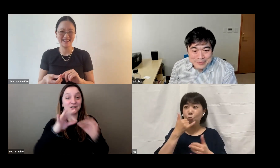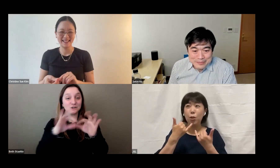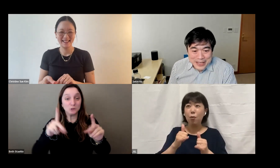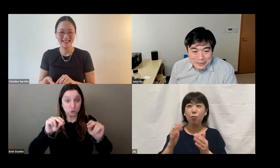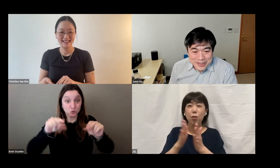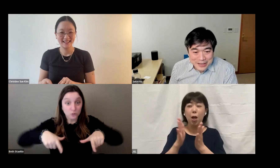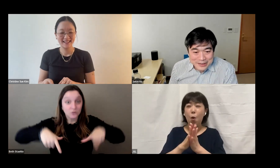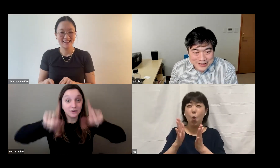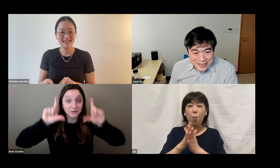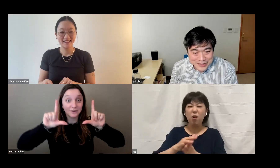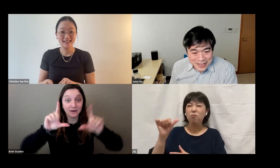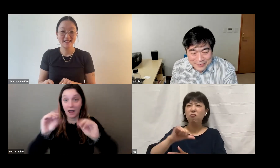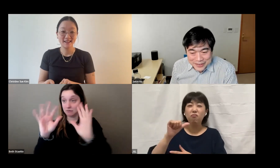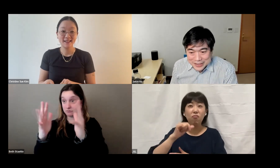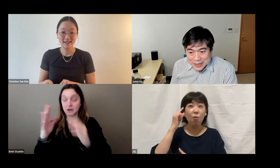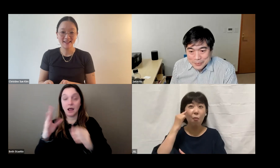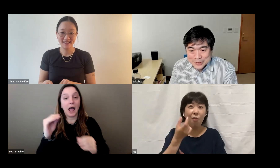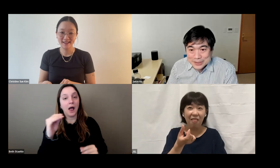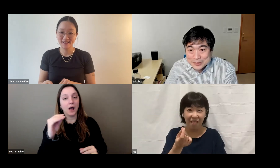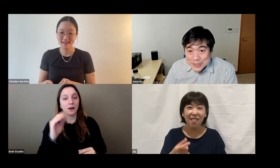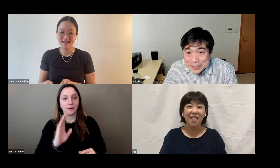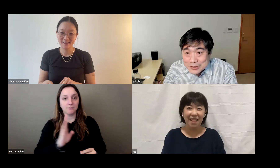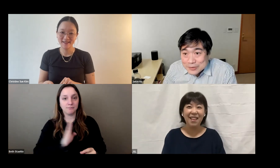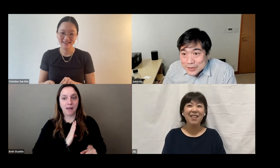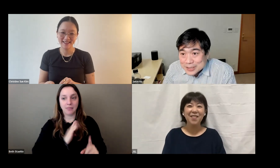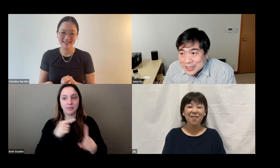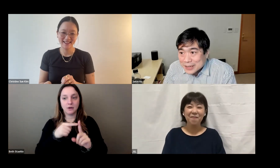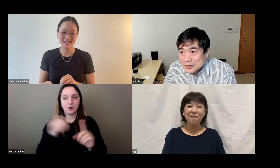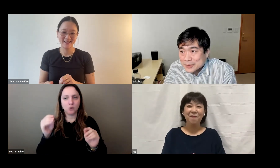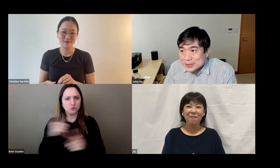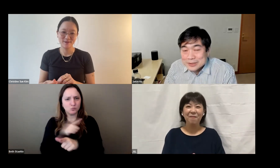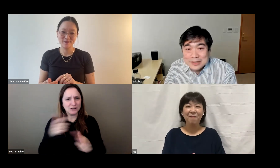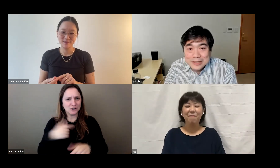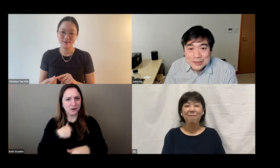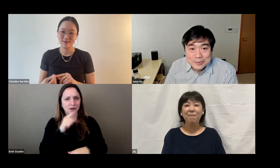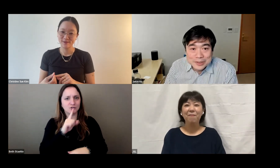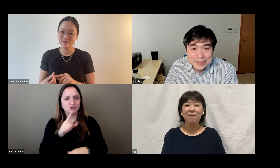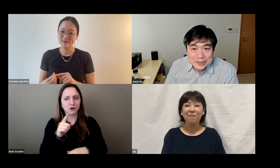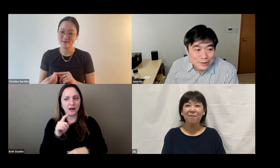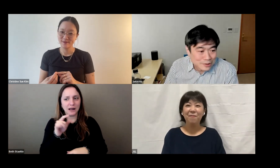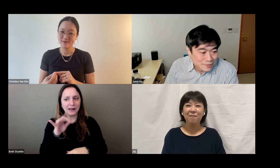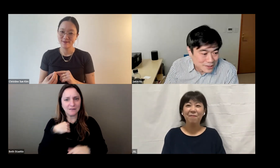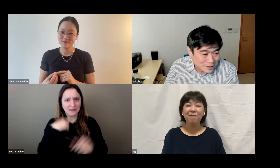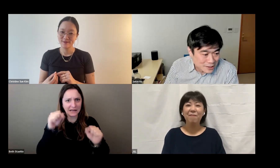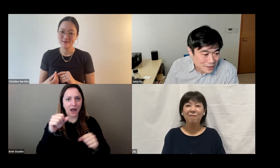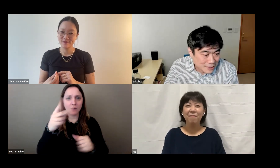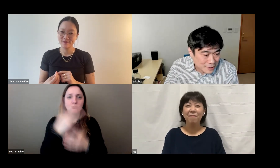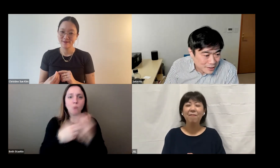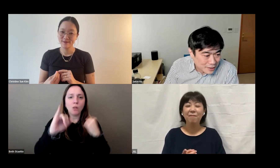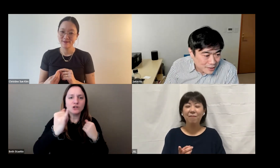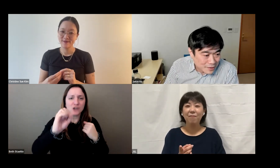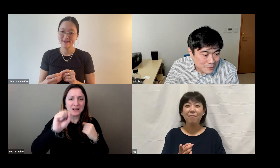Beth, without even having a person switch, I don't know if we can get everyone, the interpreters to show their faces and give them